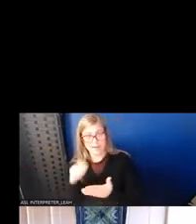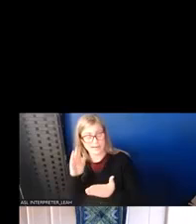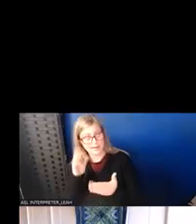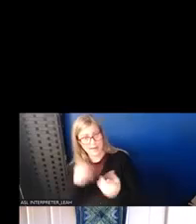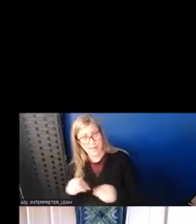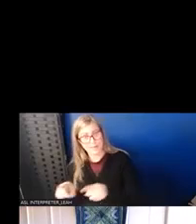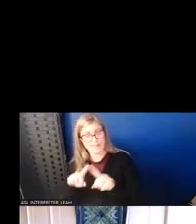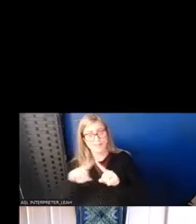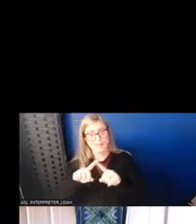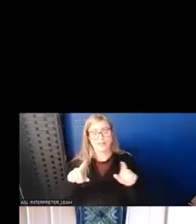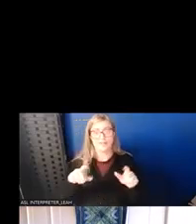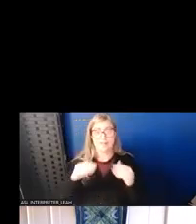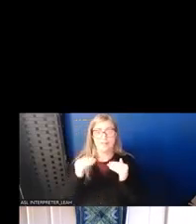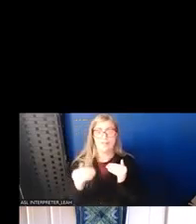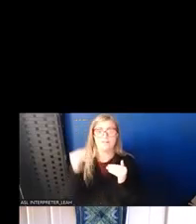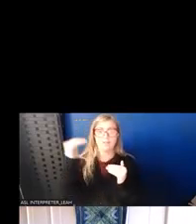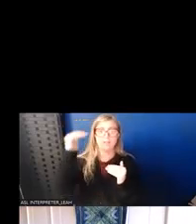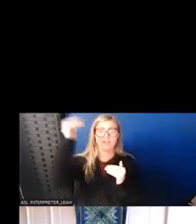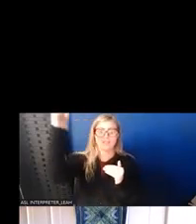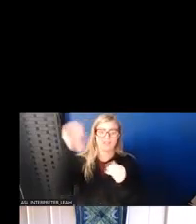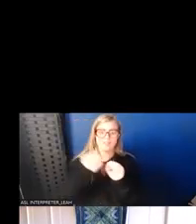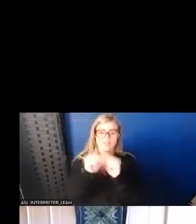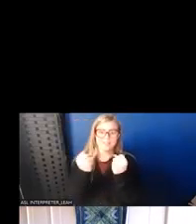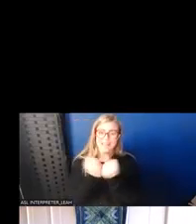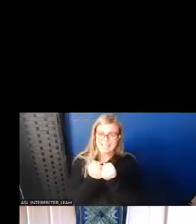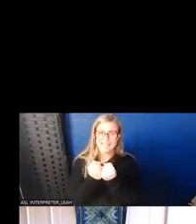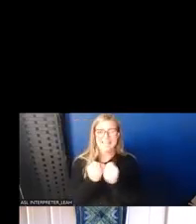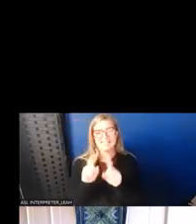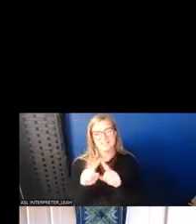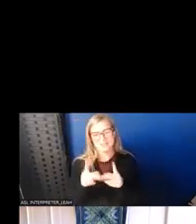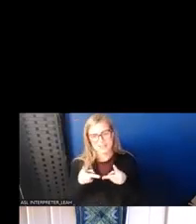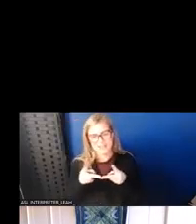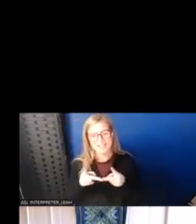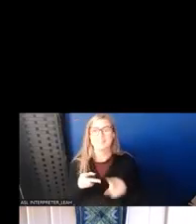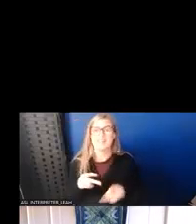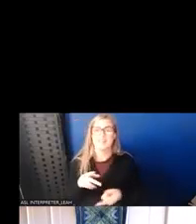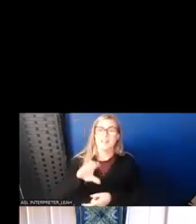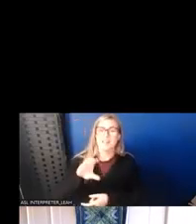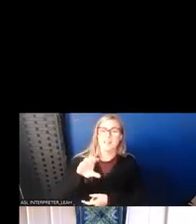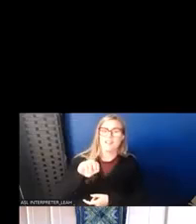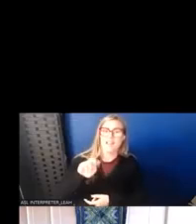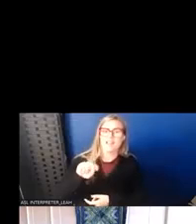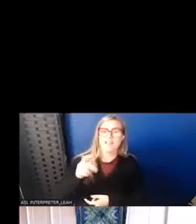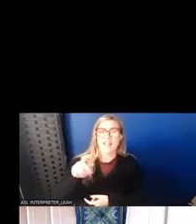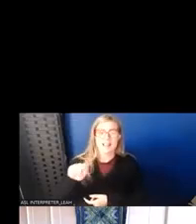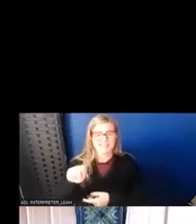and also in different places. And we know that social context in place, you know, really matters. It's just something, for sure,